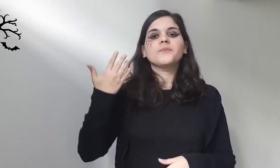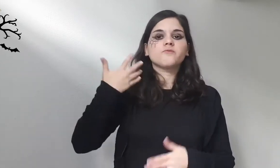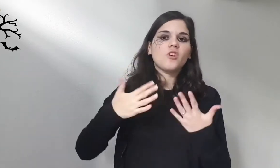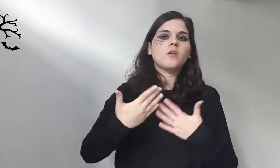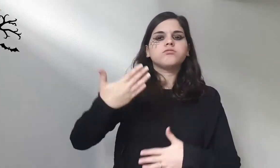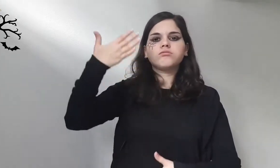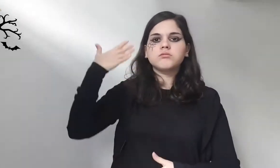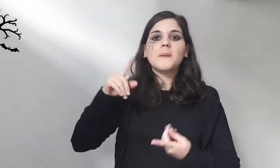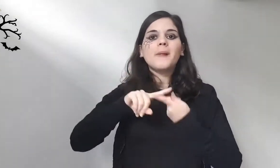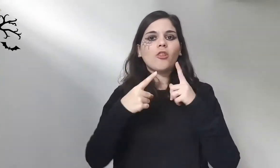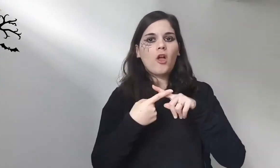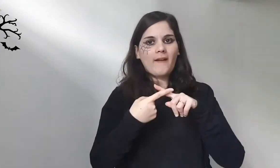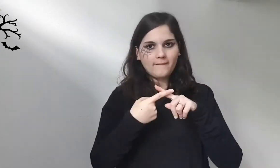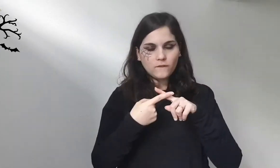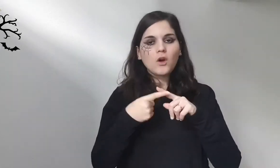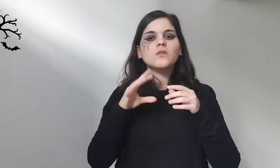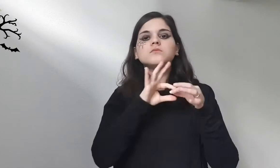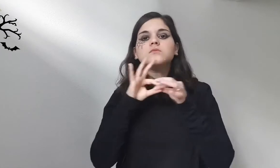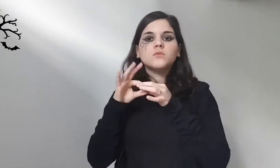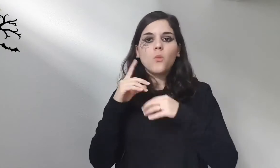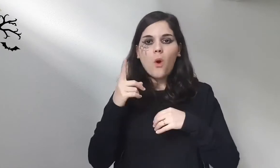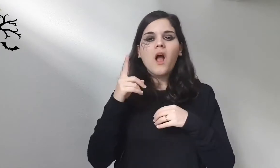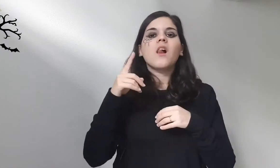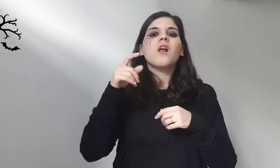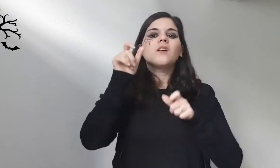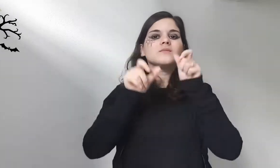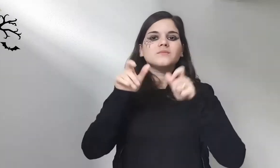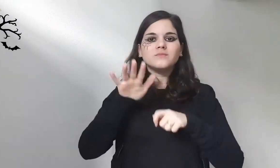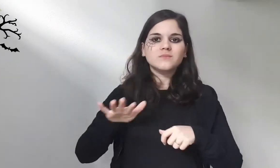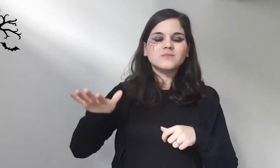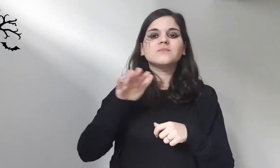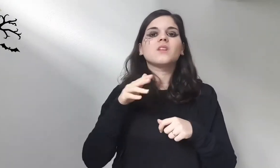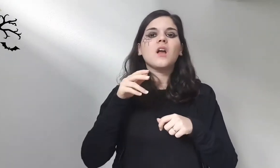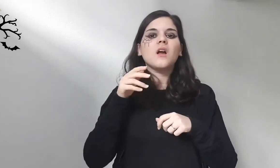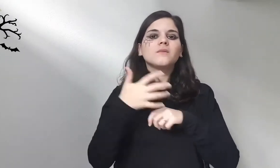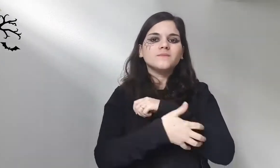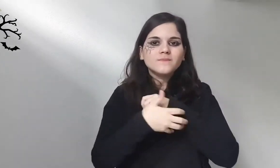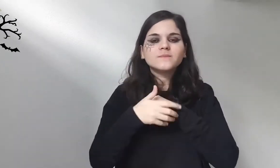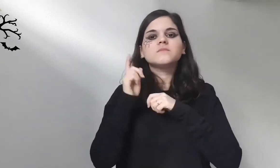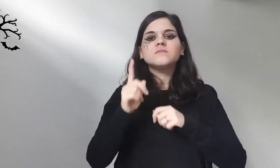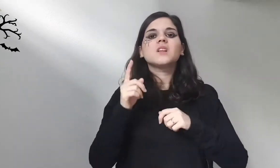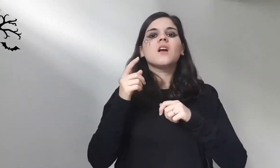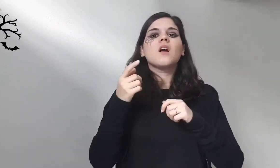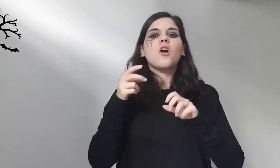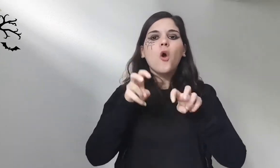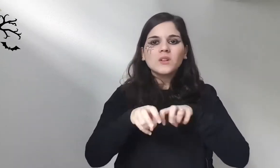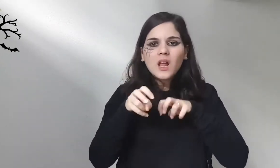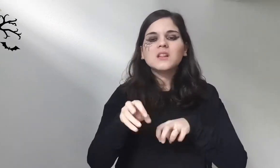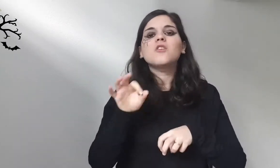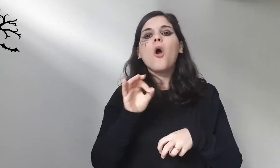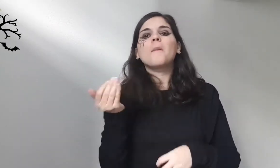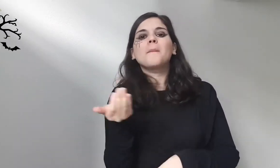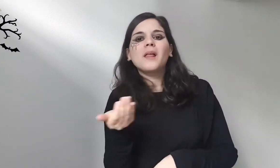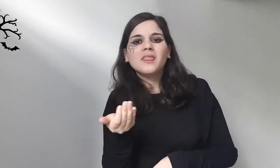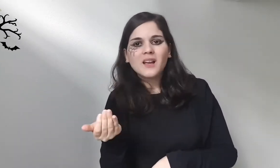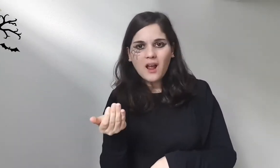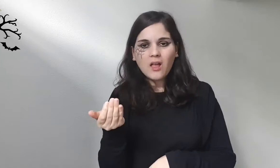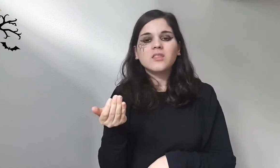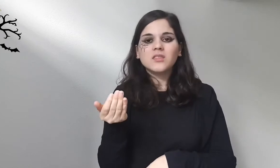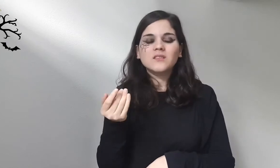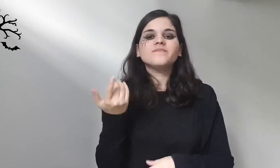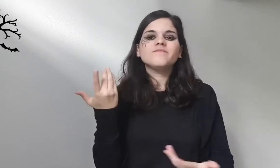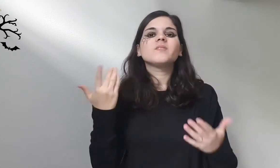It dates back to the Middle Ages, poor people that is peasants and beggars